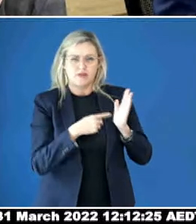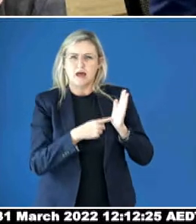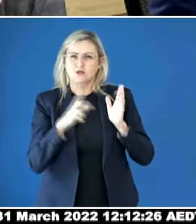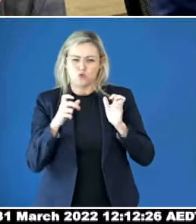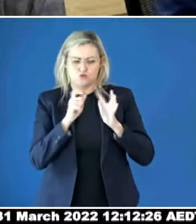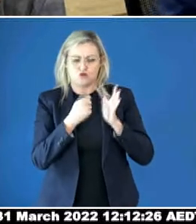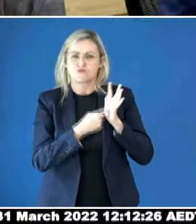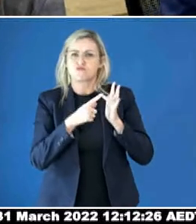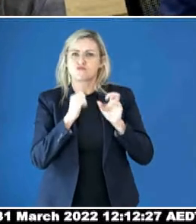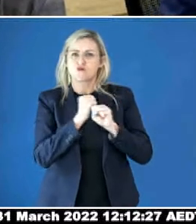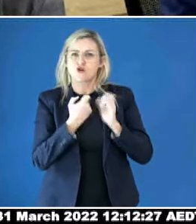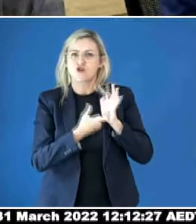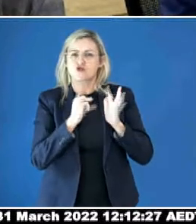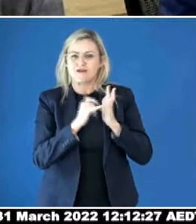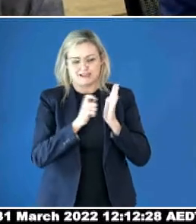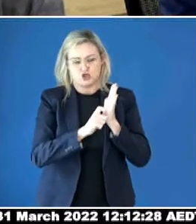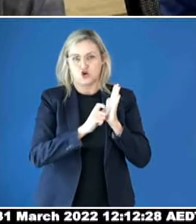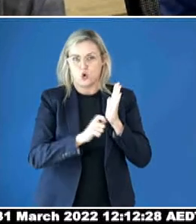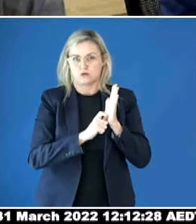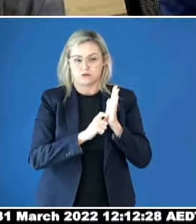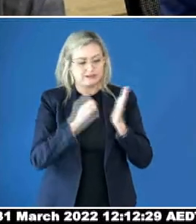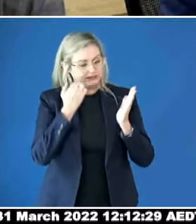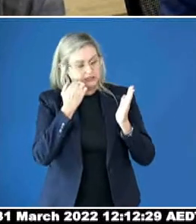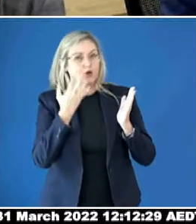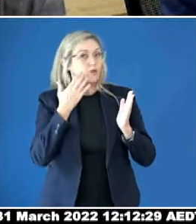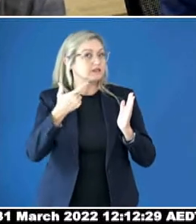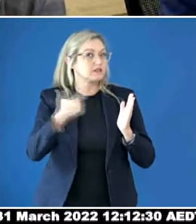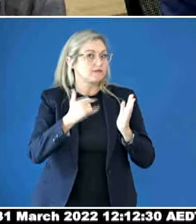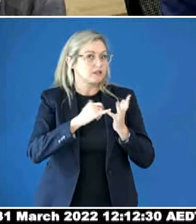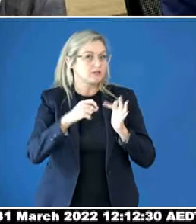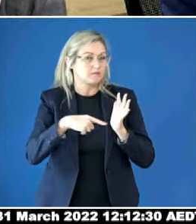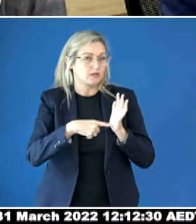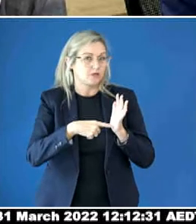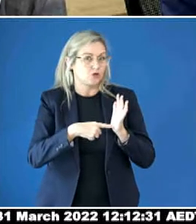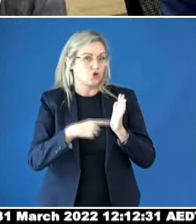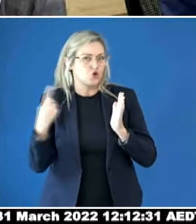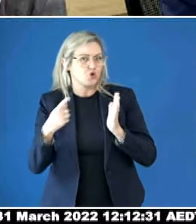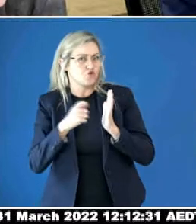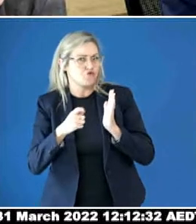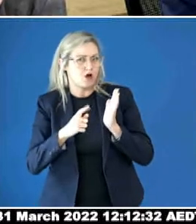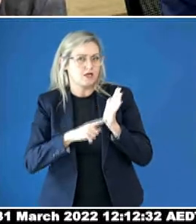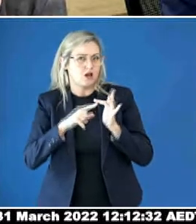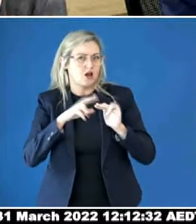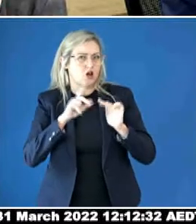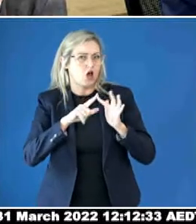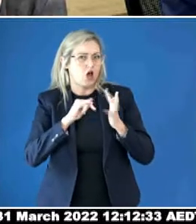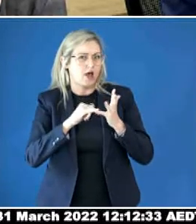Yes. MS FRASER: -- dated 17 September from the Lifestyle Lead that talks